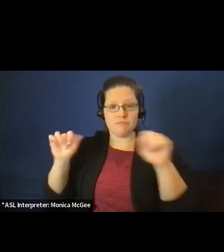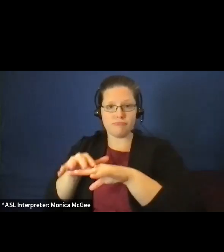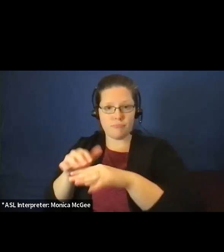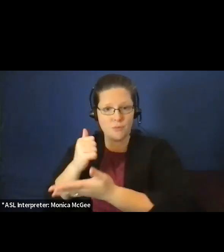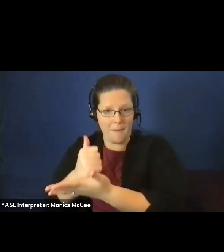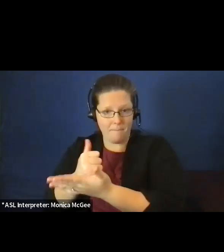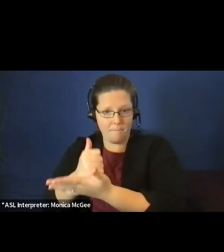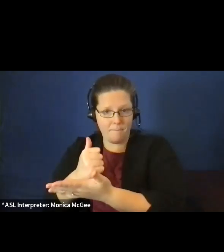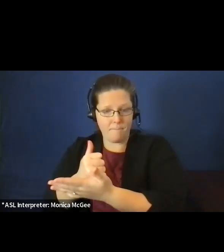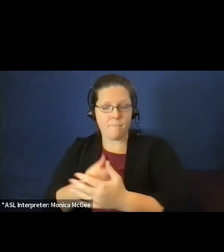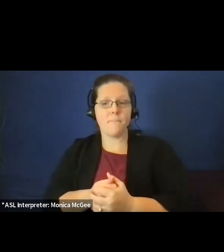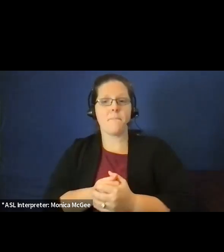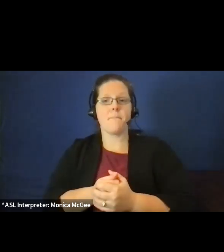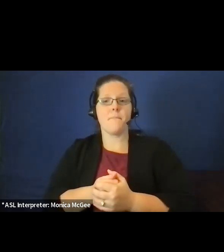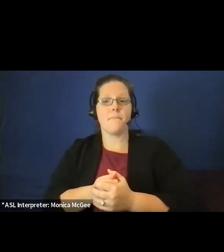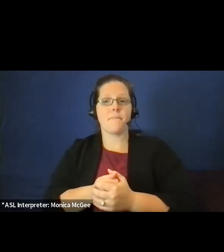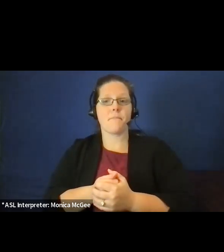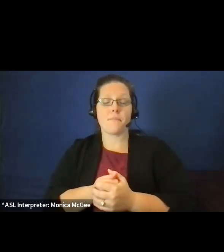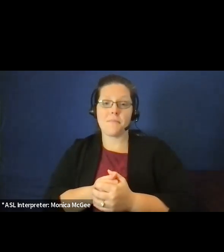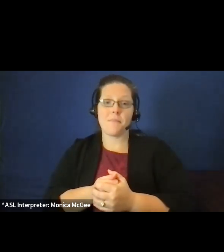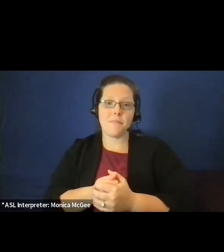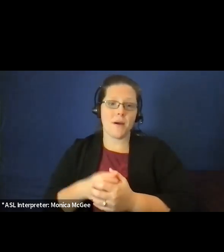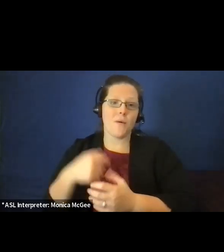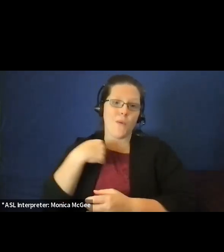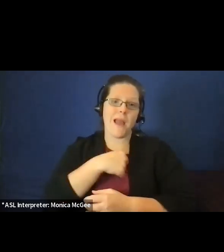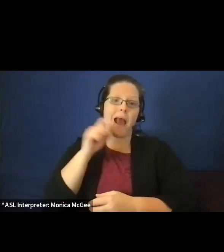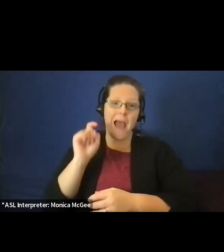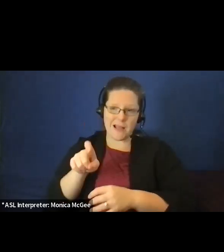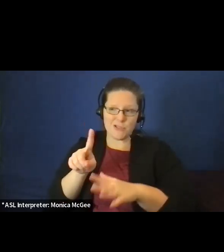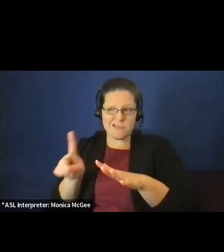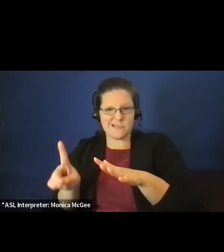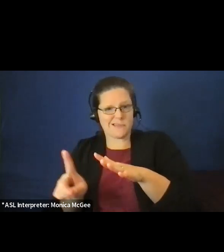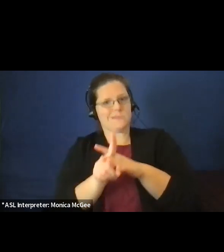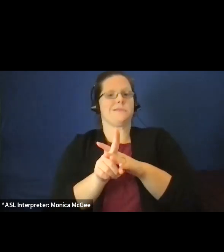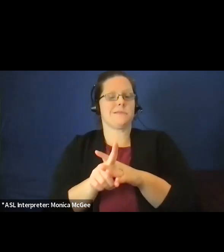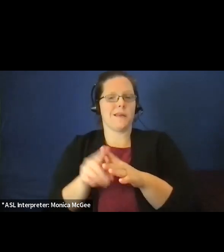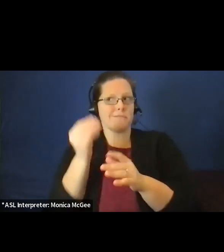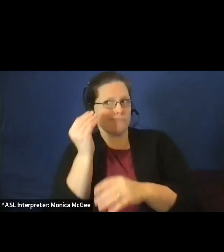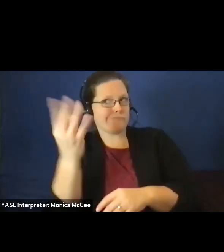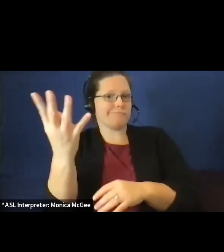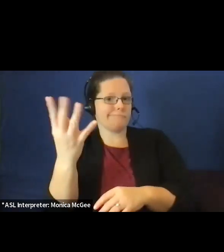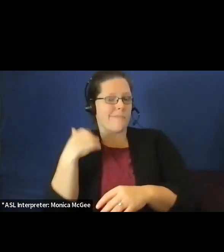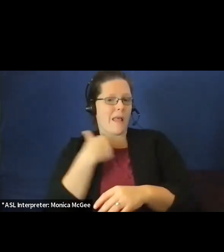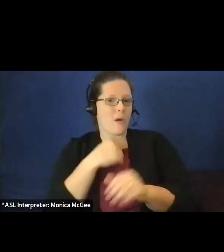at the FEMA vaccine sites. Our CILs were able to go there and assist with